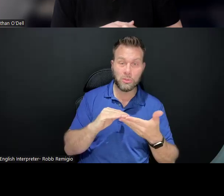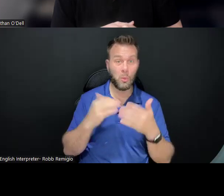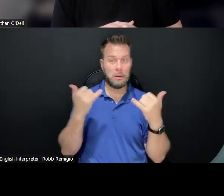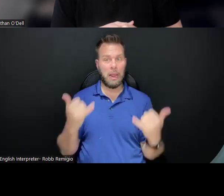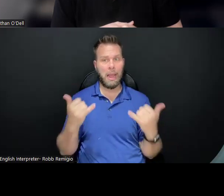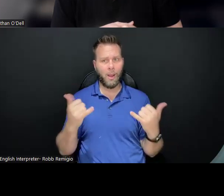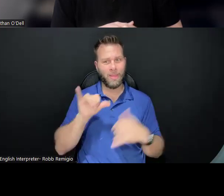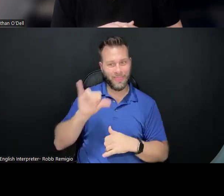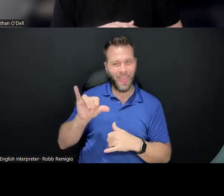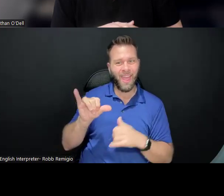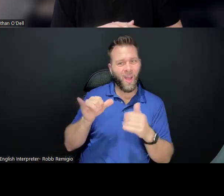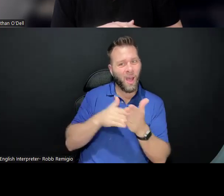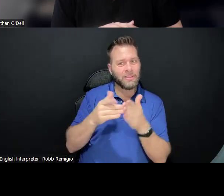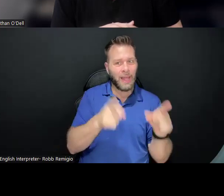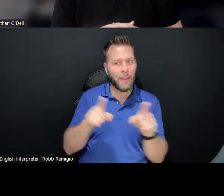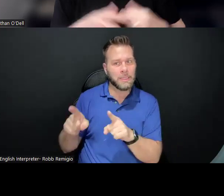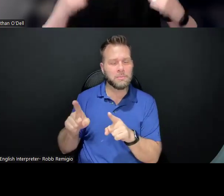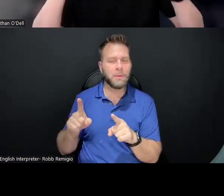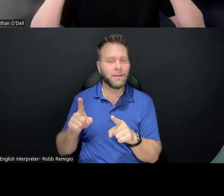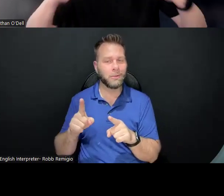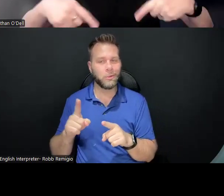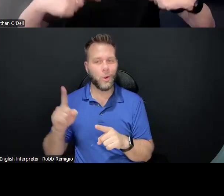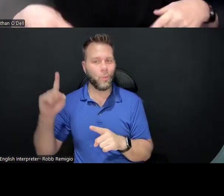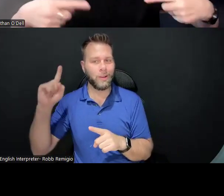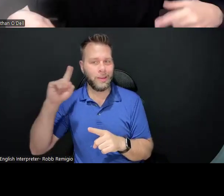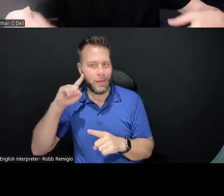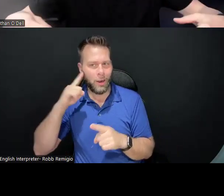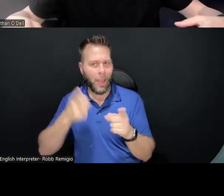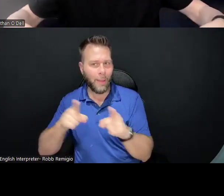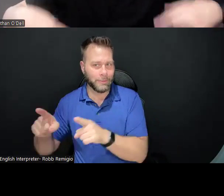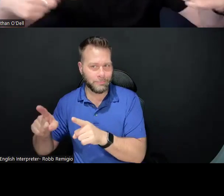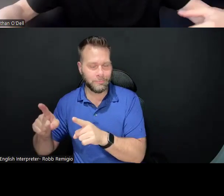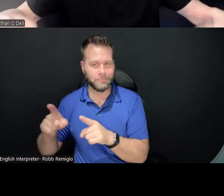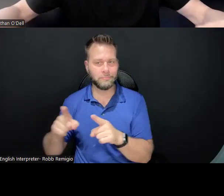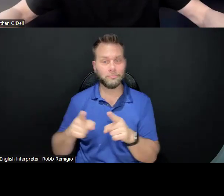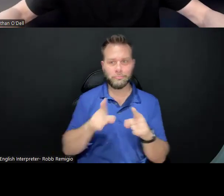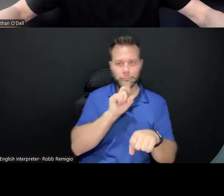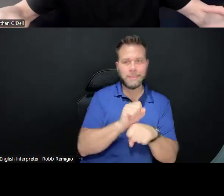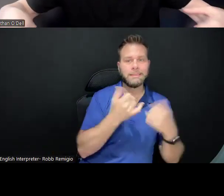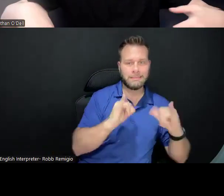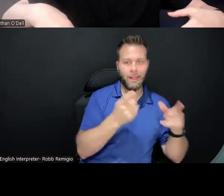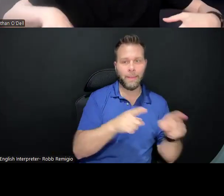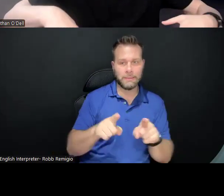stuck with paying the tow fee. Things like that still happen. We don't always hear about it . Think how am I going to